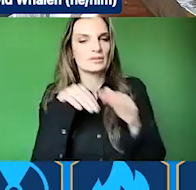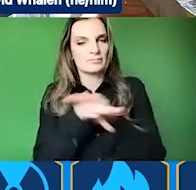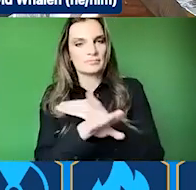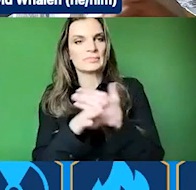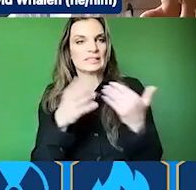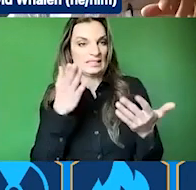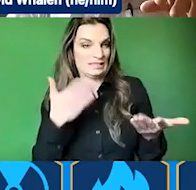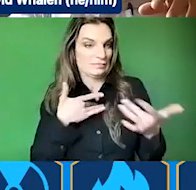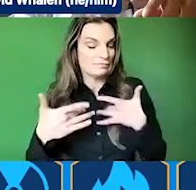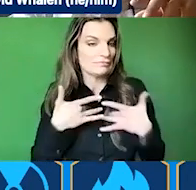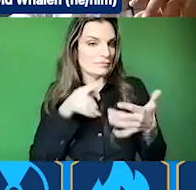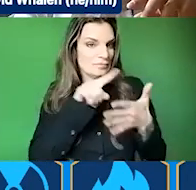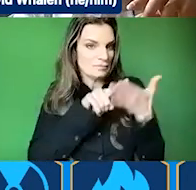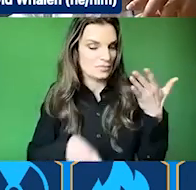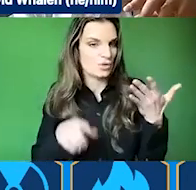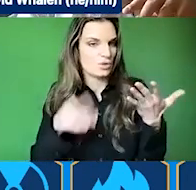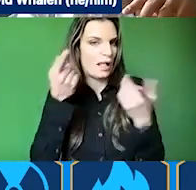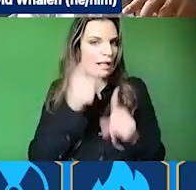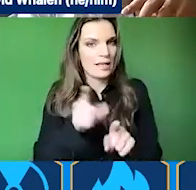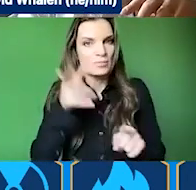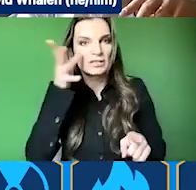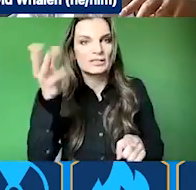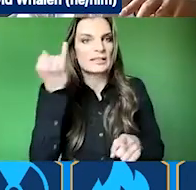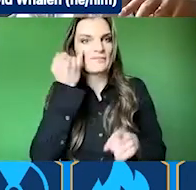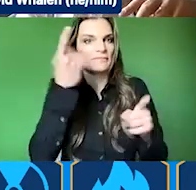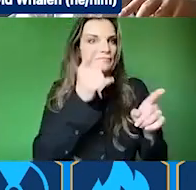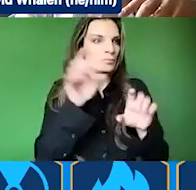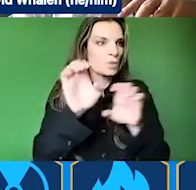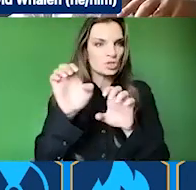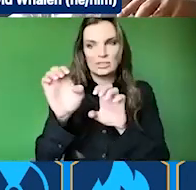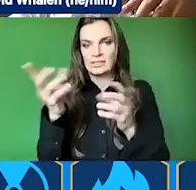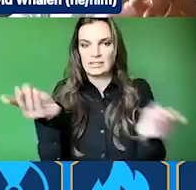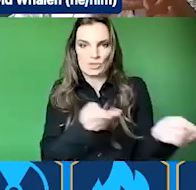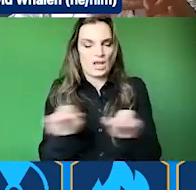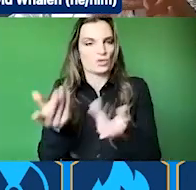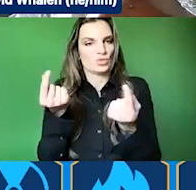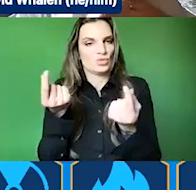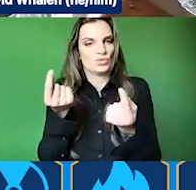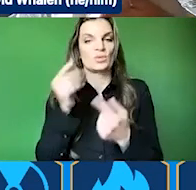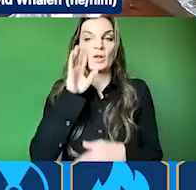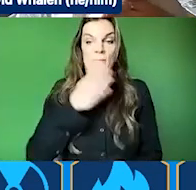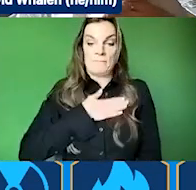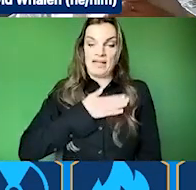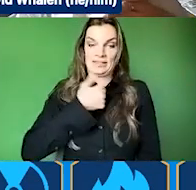and formal triage. And there are strategies that you know I know I developed in my own life and community. There are lots